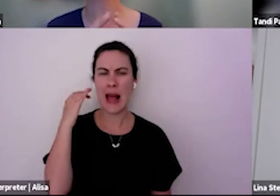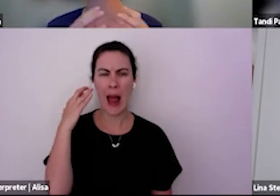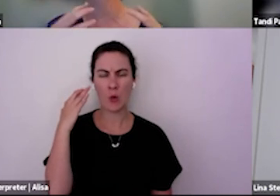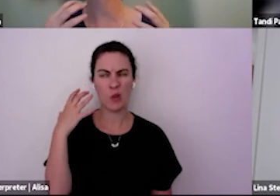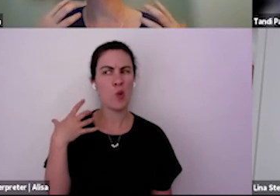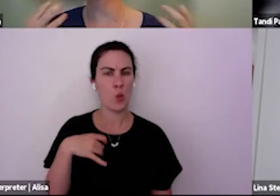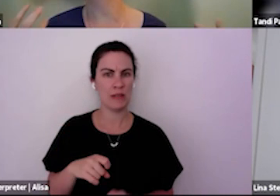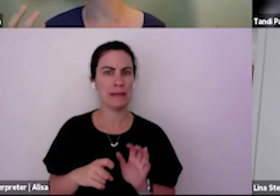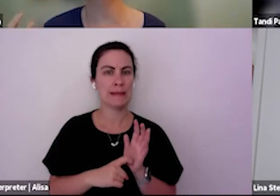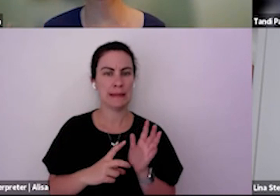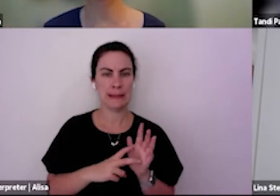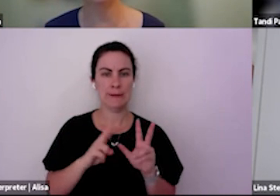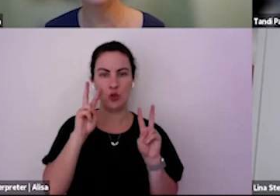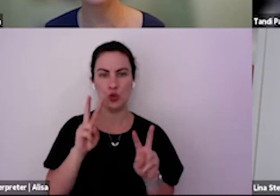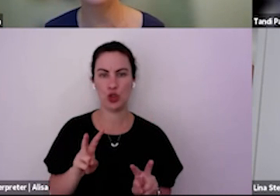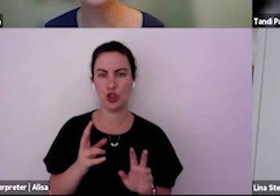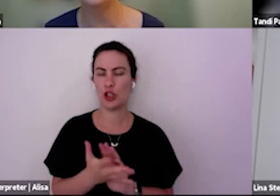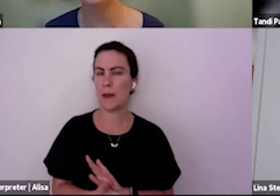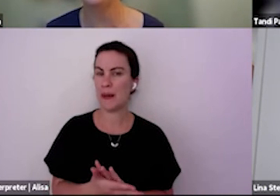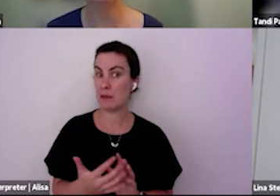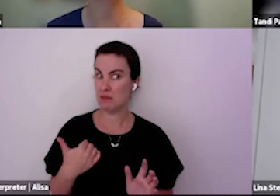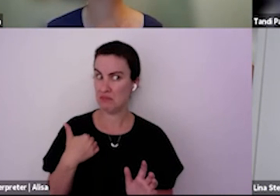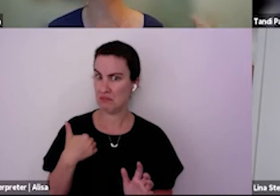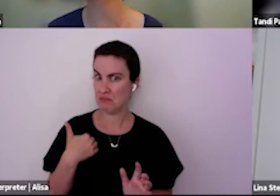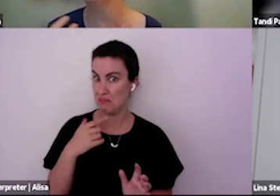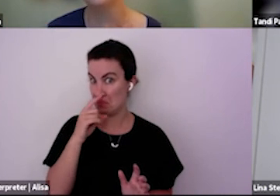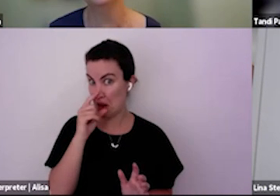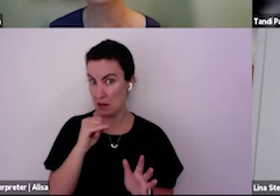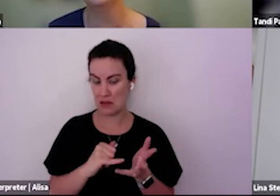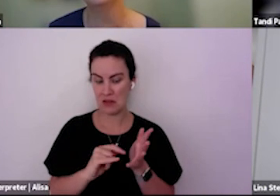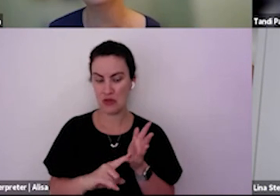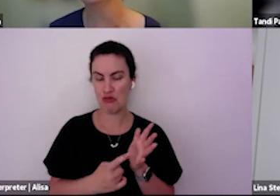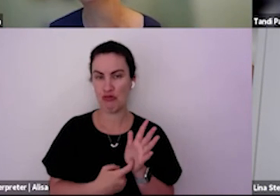We do it with a surroundsound? That way people can use that system.